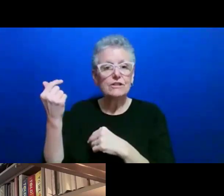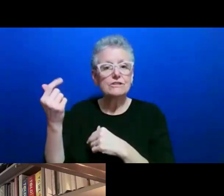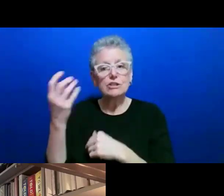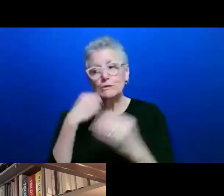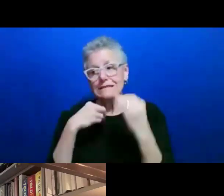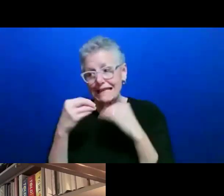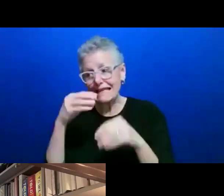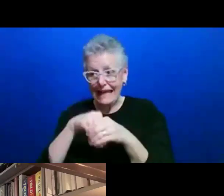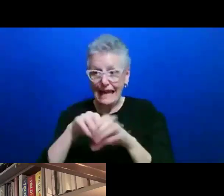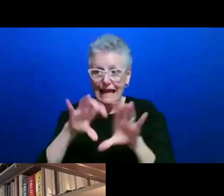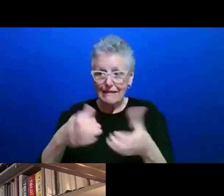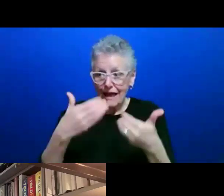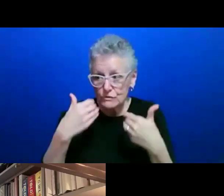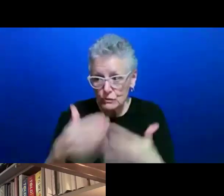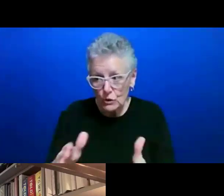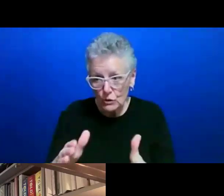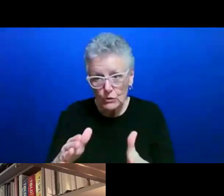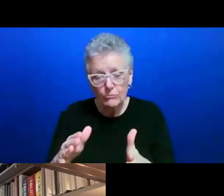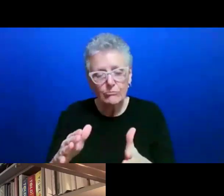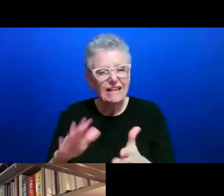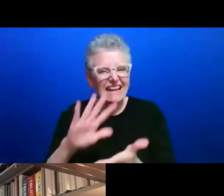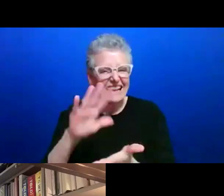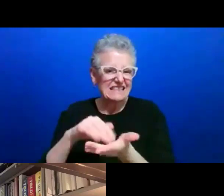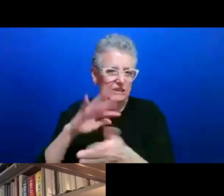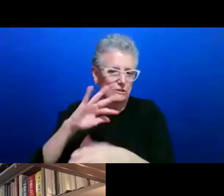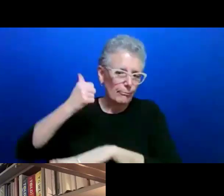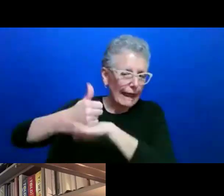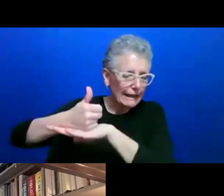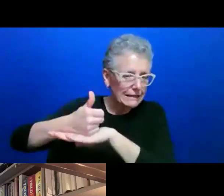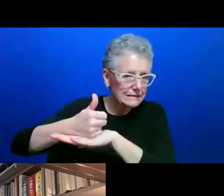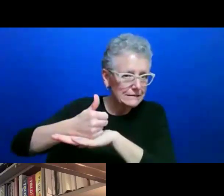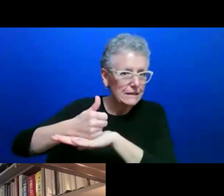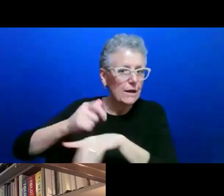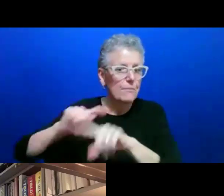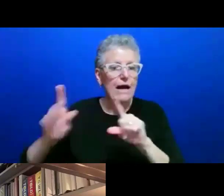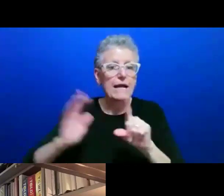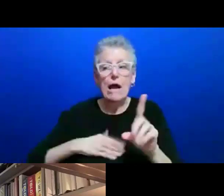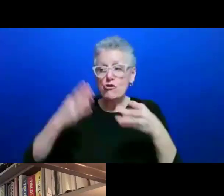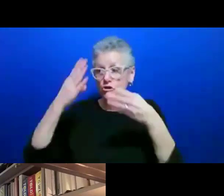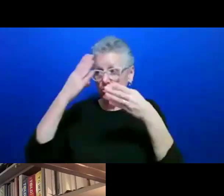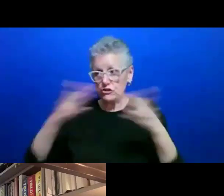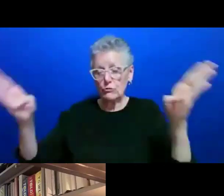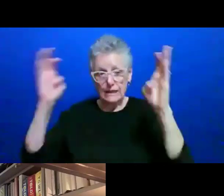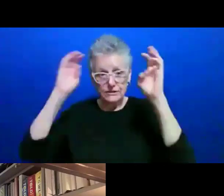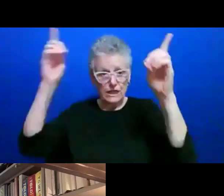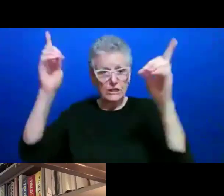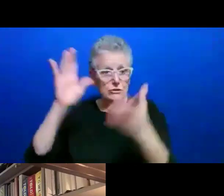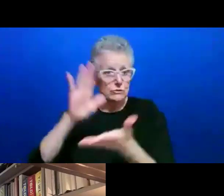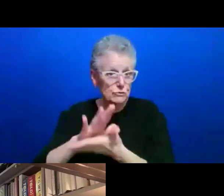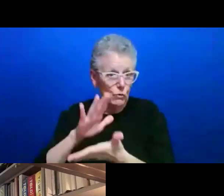as like a center base, but in our general education school.